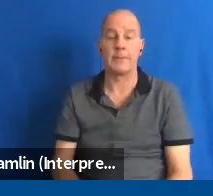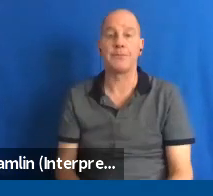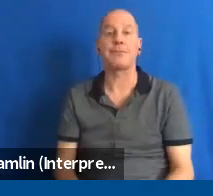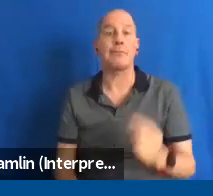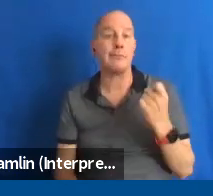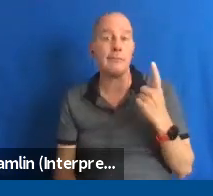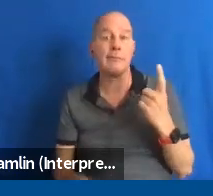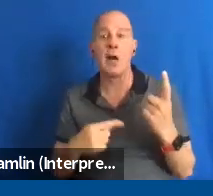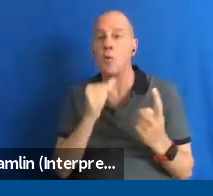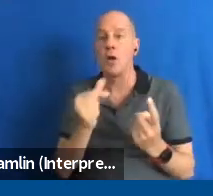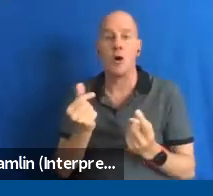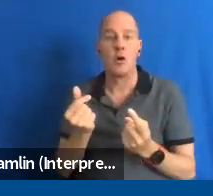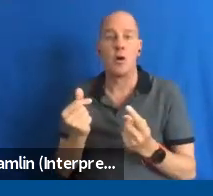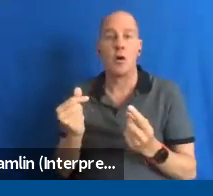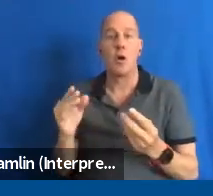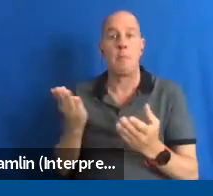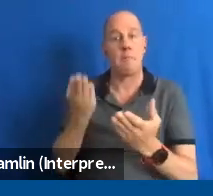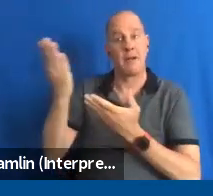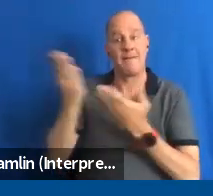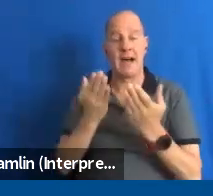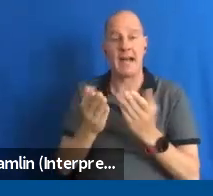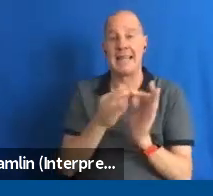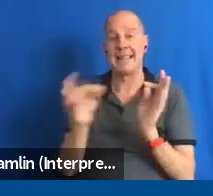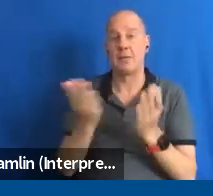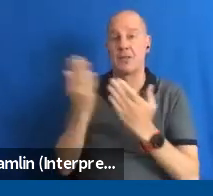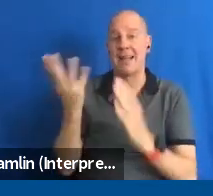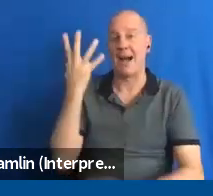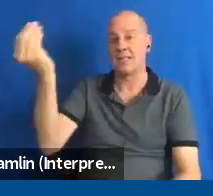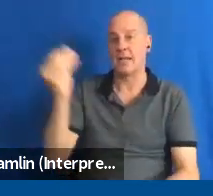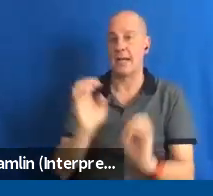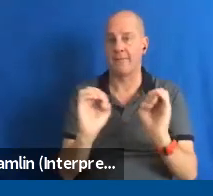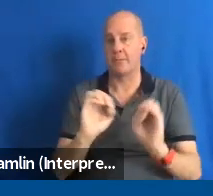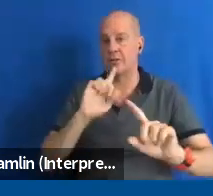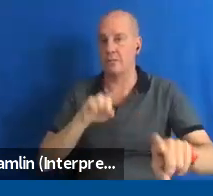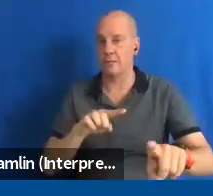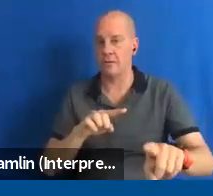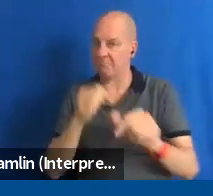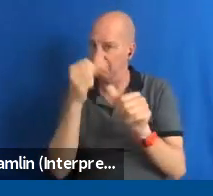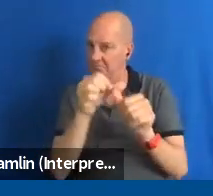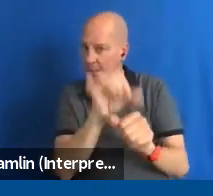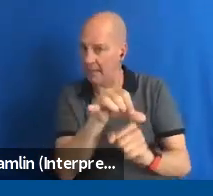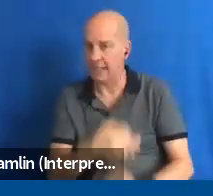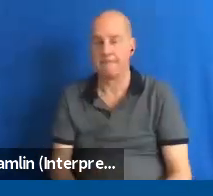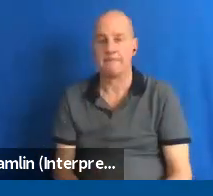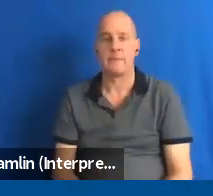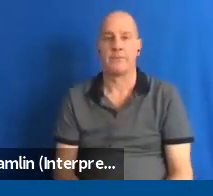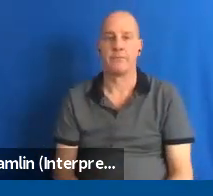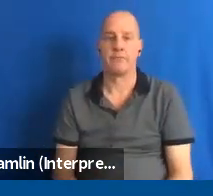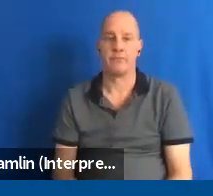language services outside of emergency response, so we'll keep that in mind as well.